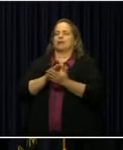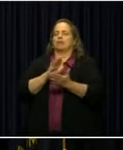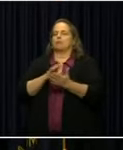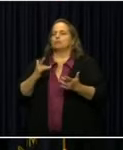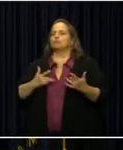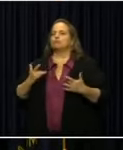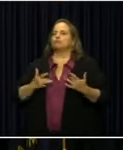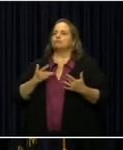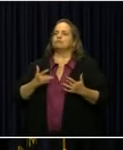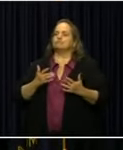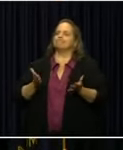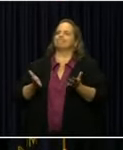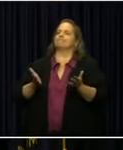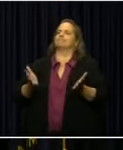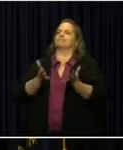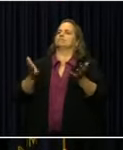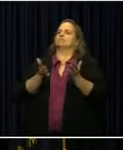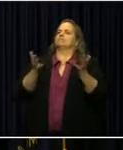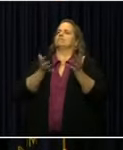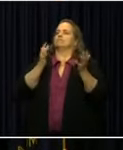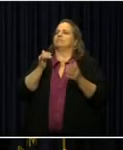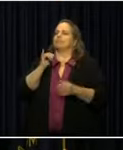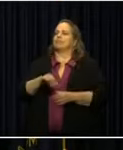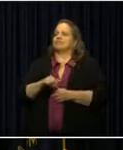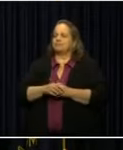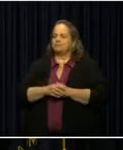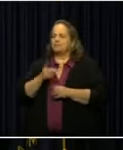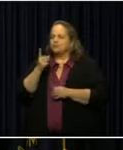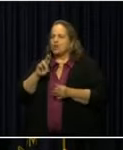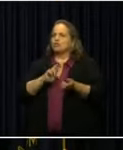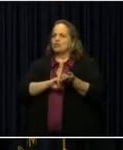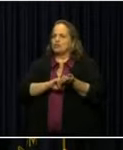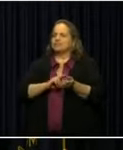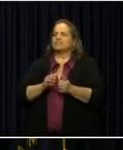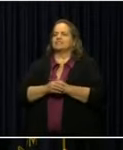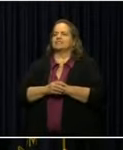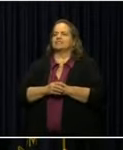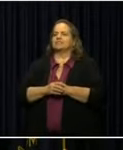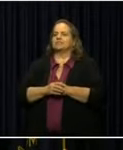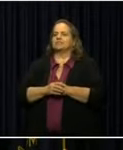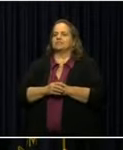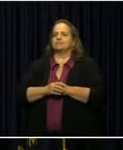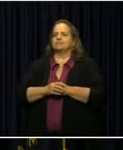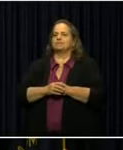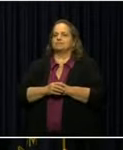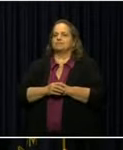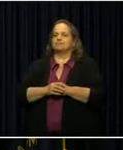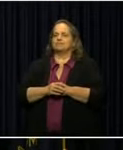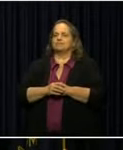RIGHT WAY TO DO THIS IS FOR HER TO TEACH US FROM WHERE SHE IS RIGHT NOW, AND SO OUR WORD OF